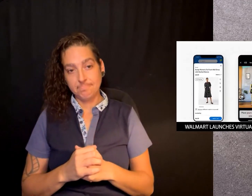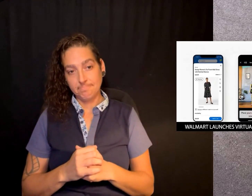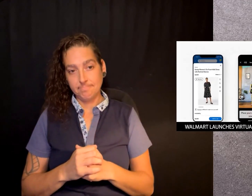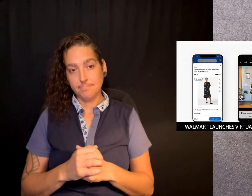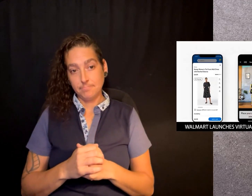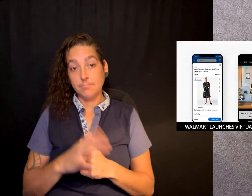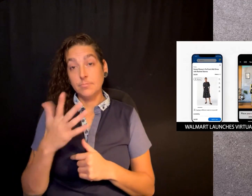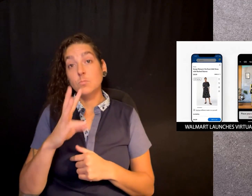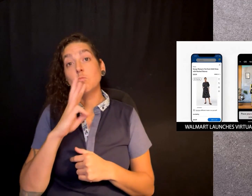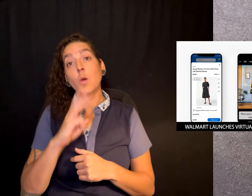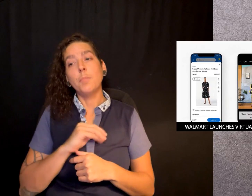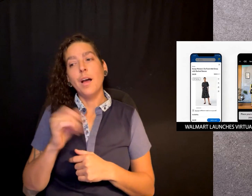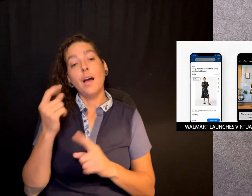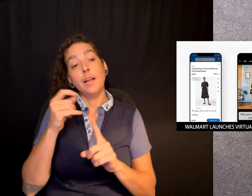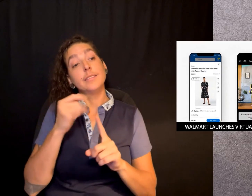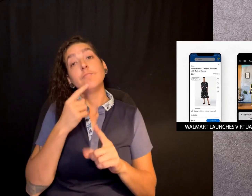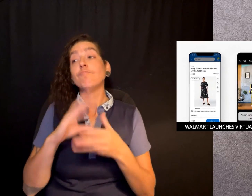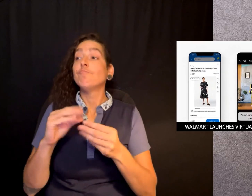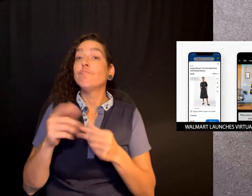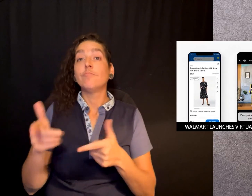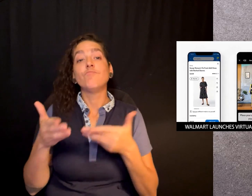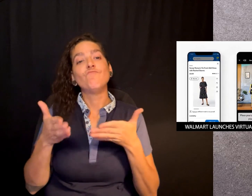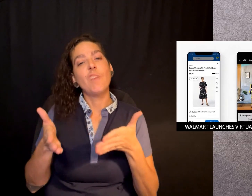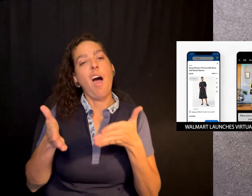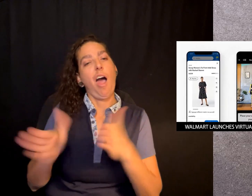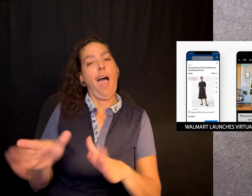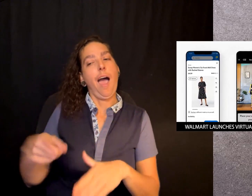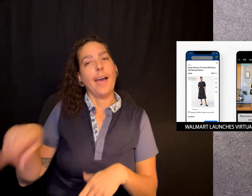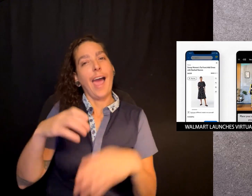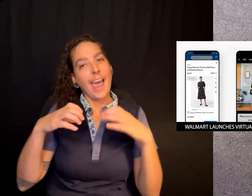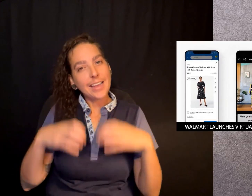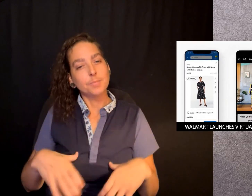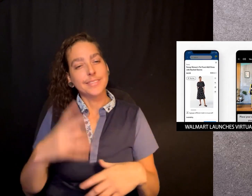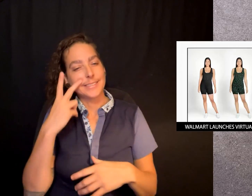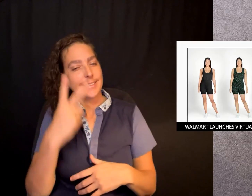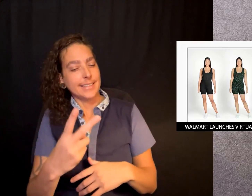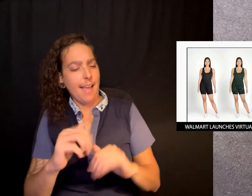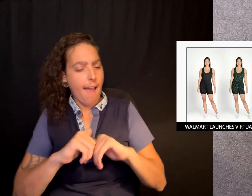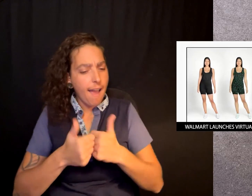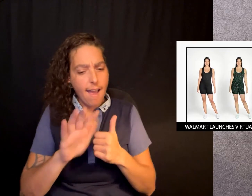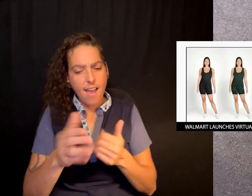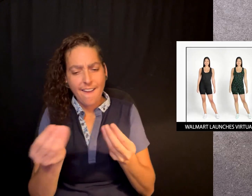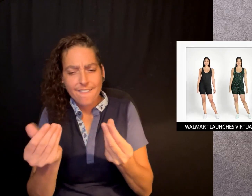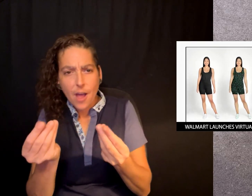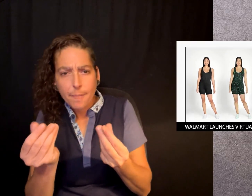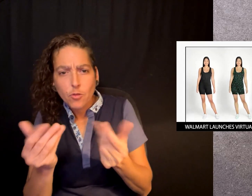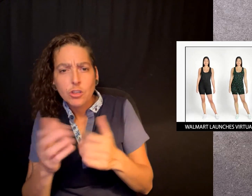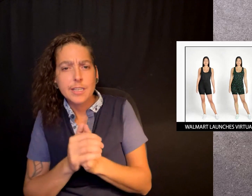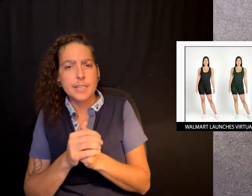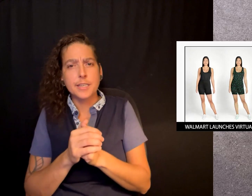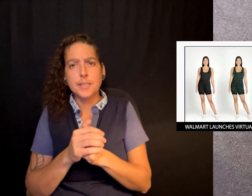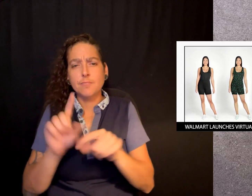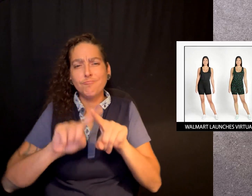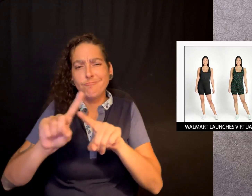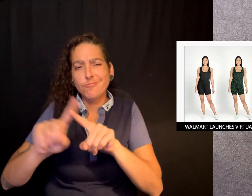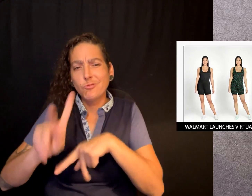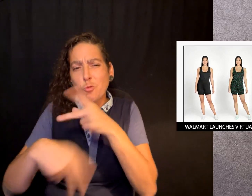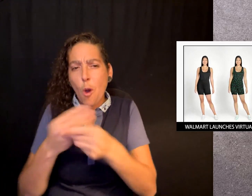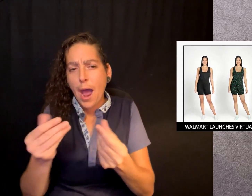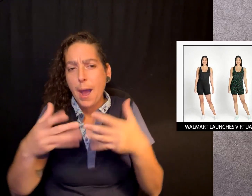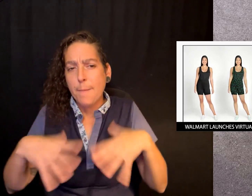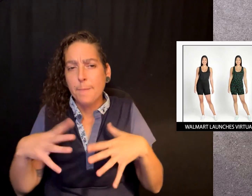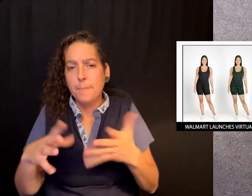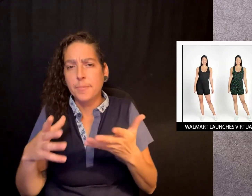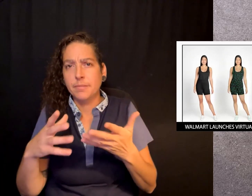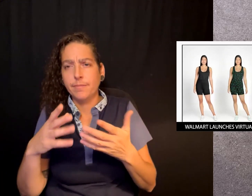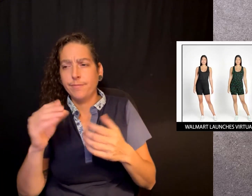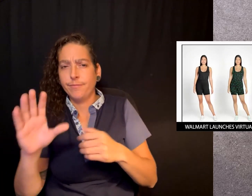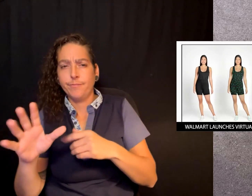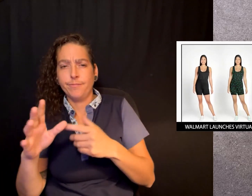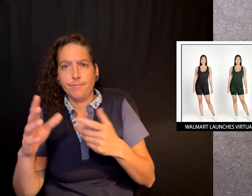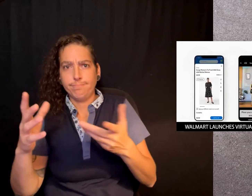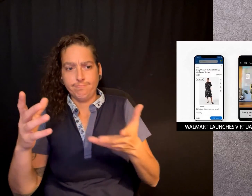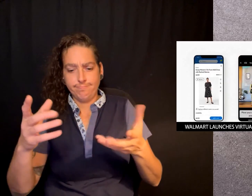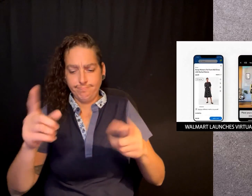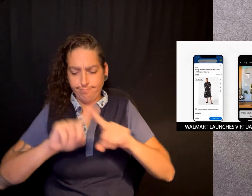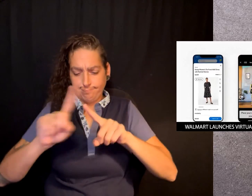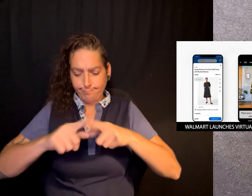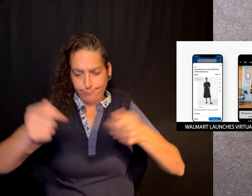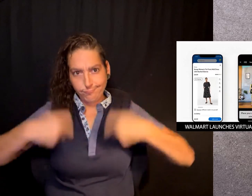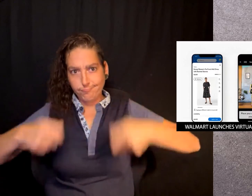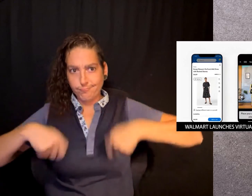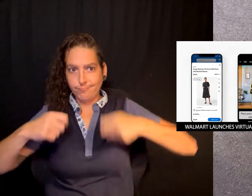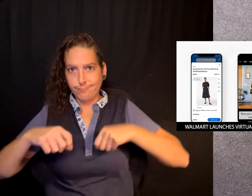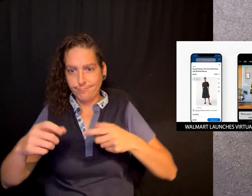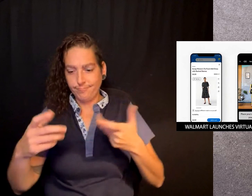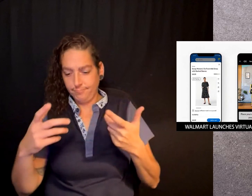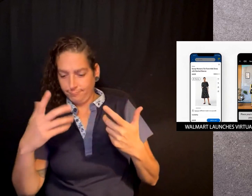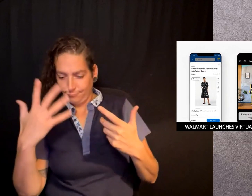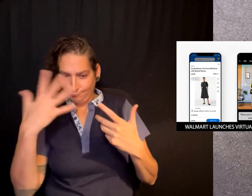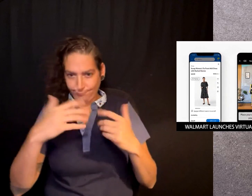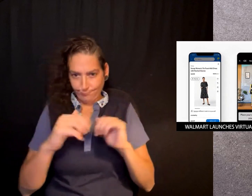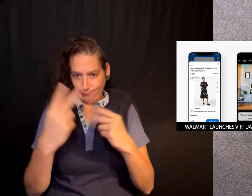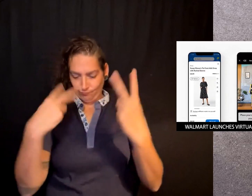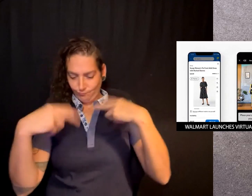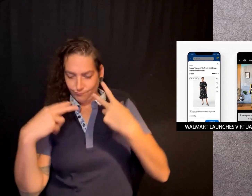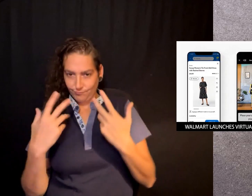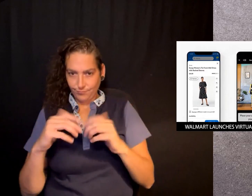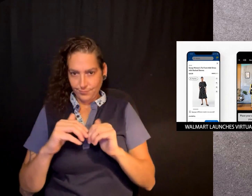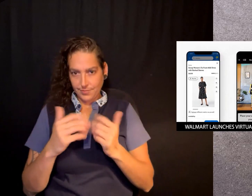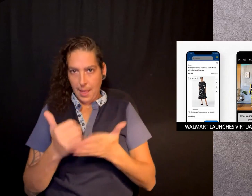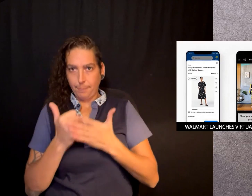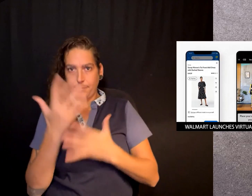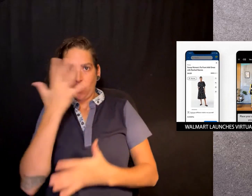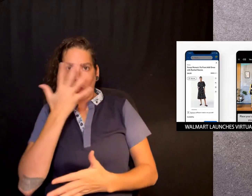Walmart says it allows customers to see how the fabric drapes and falls on their figure